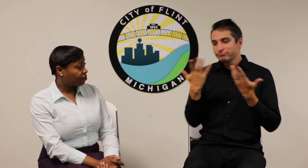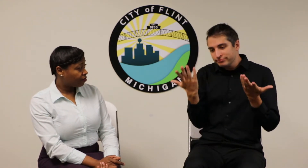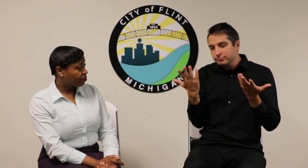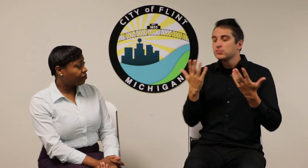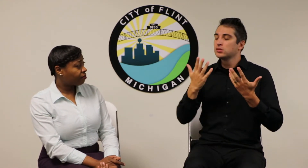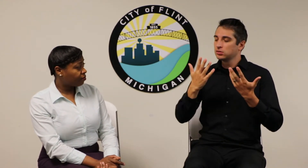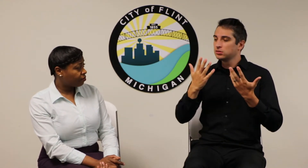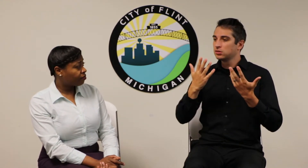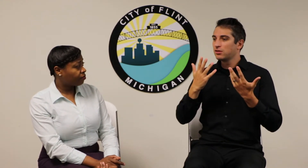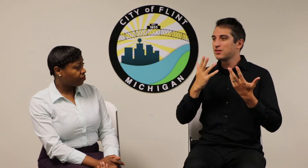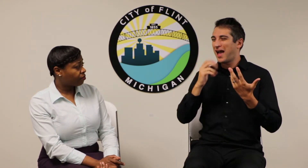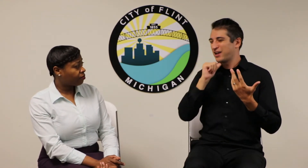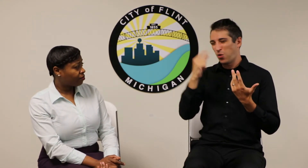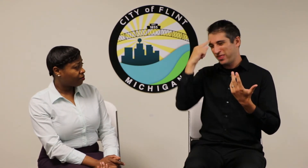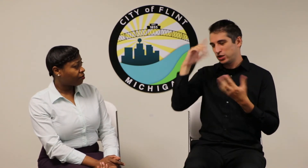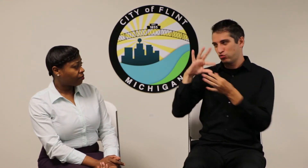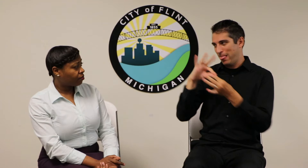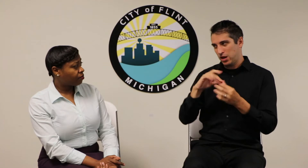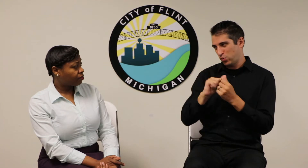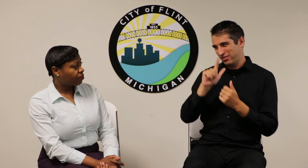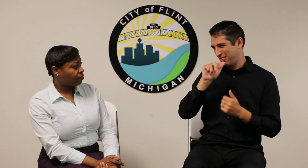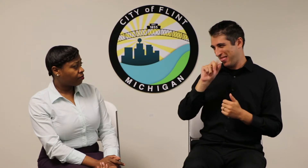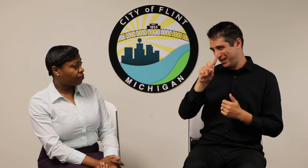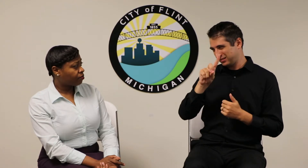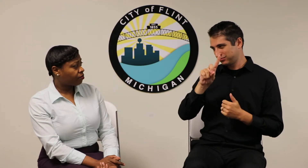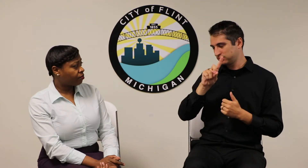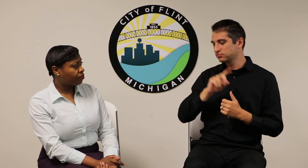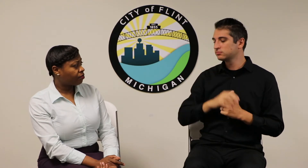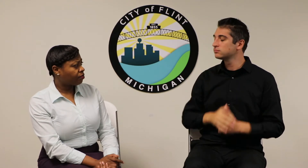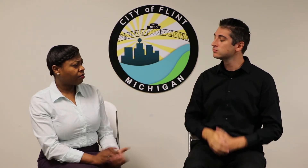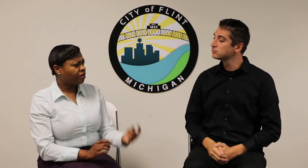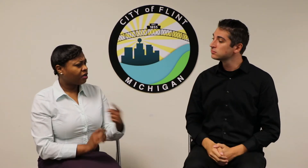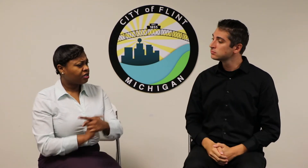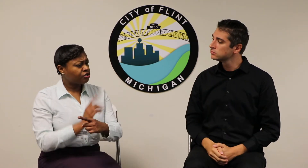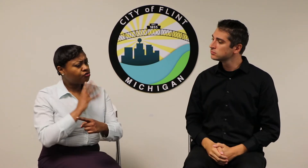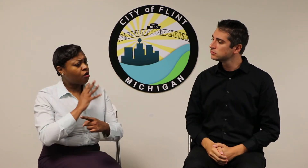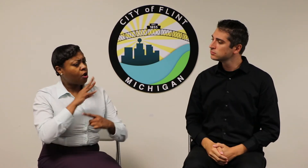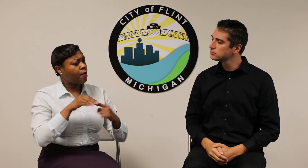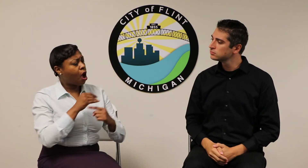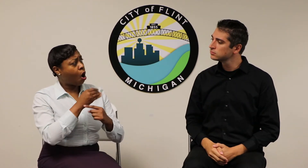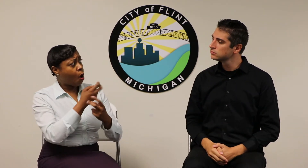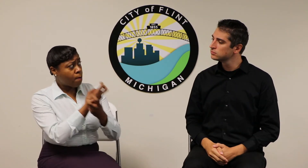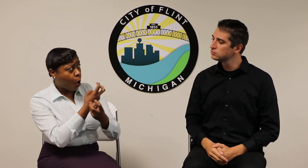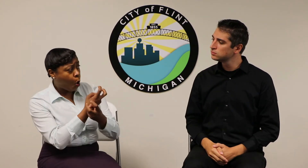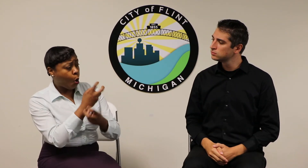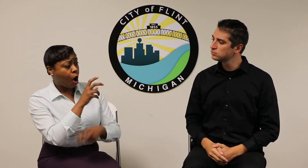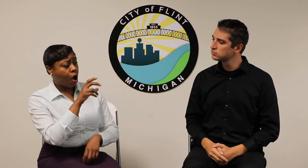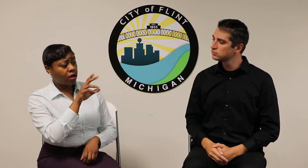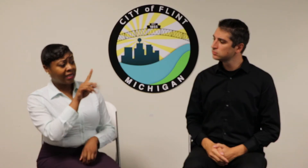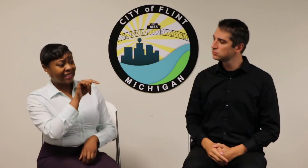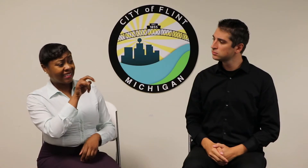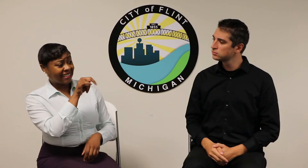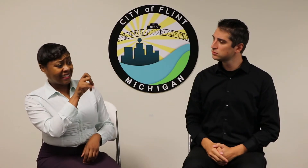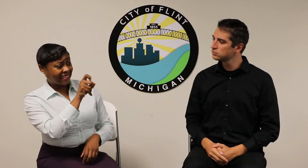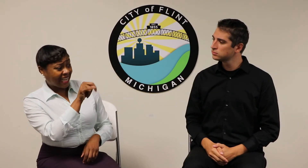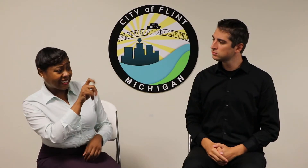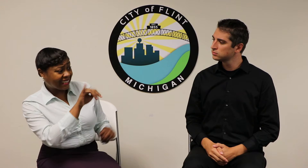think it's a separate issue. Unless she was talking about bone testing and there